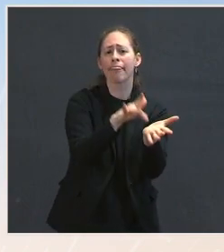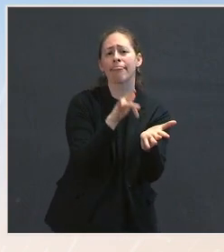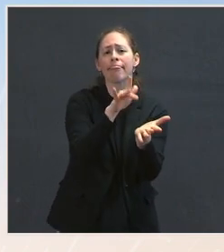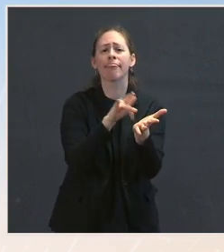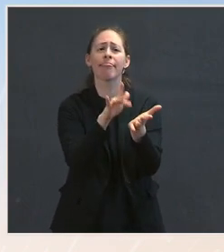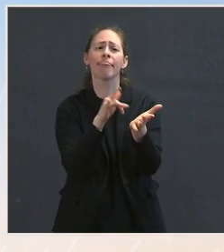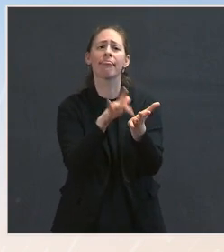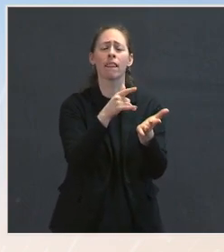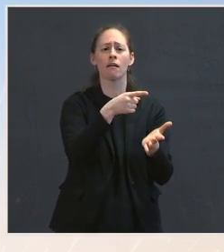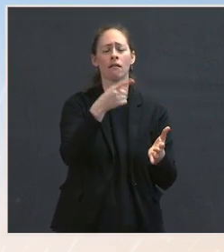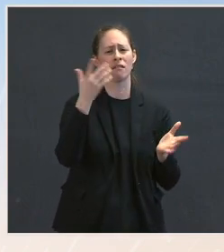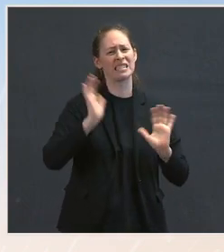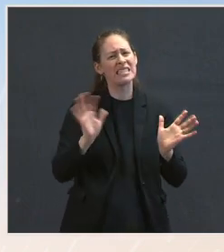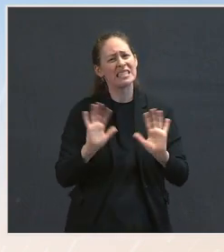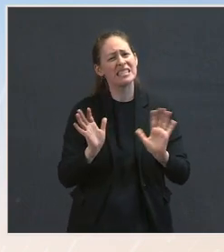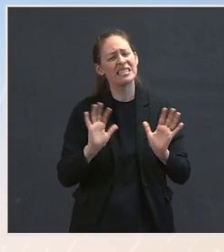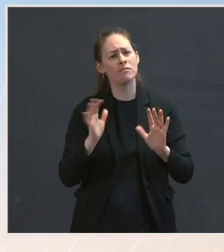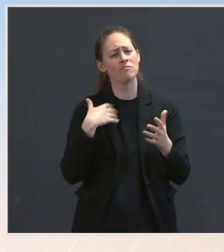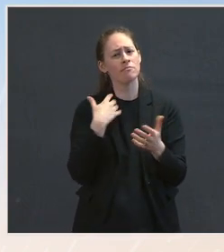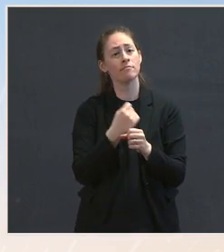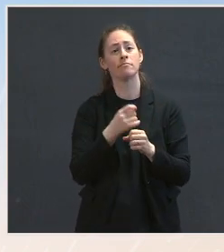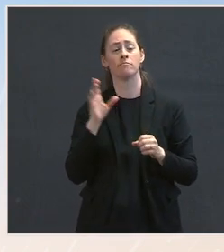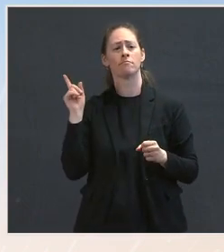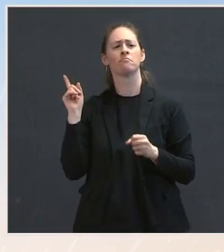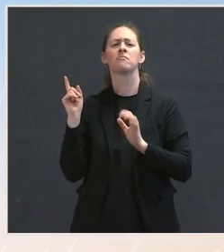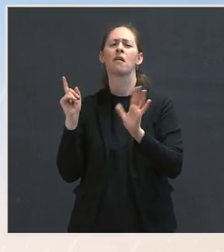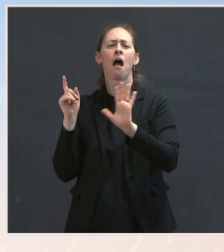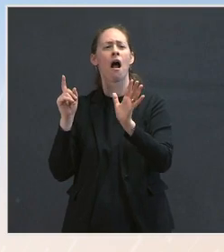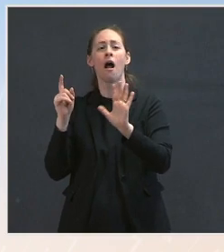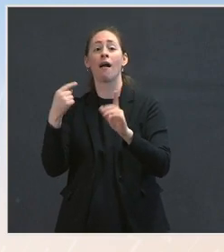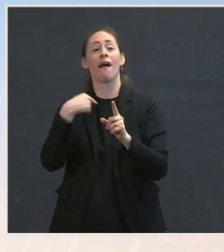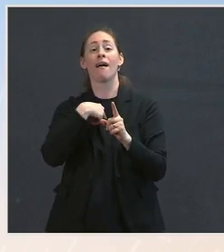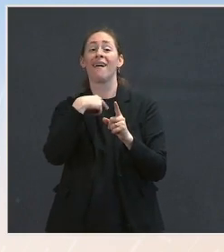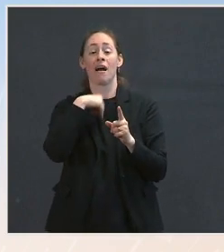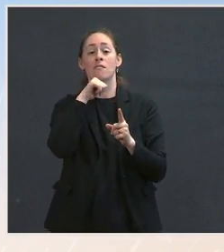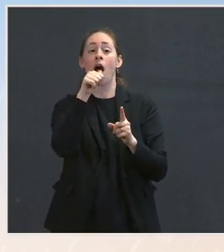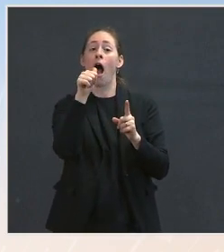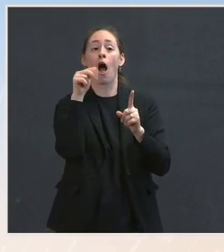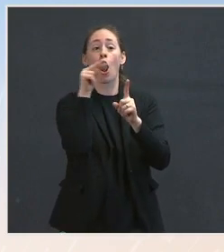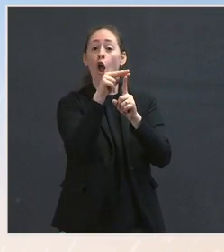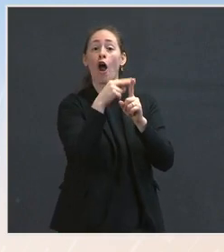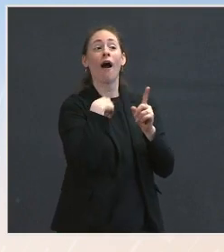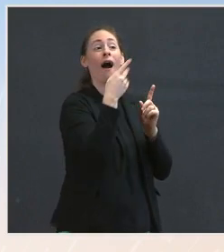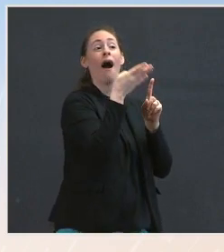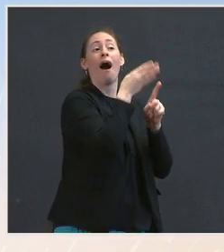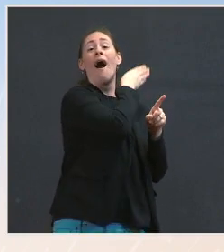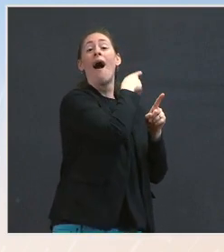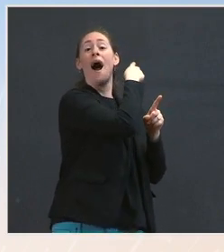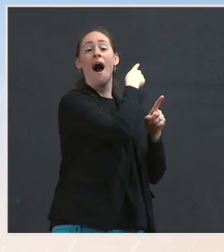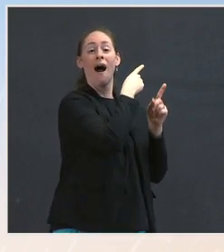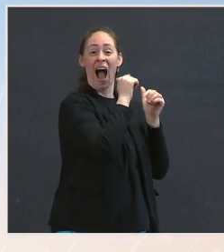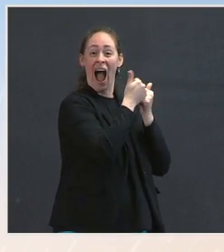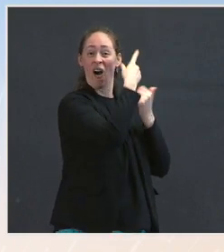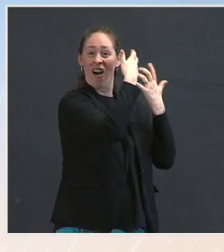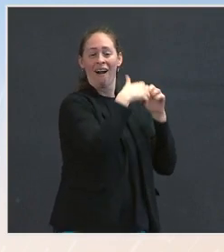we are not using the past management as our guide. And the -- we have -- the Secretary of Homeland Security